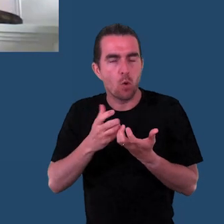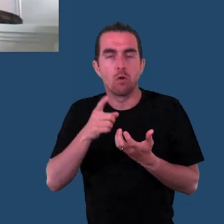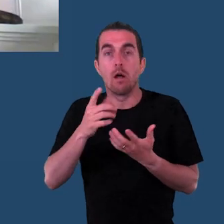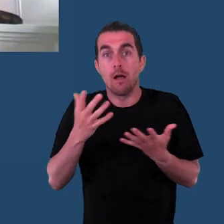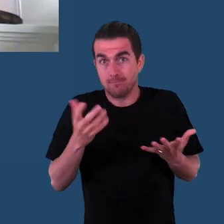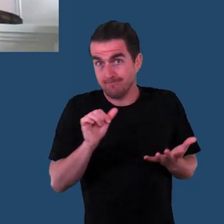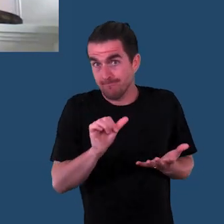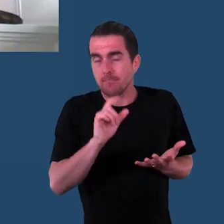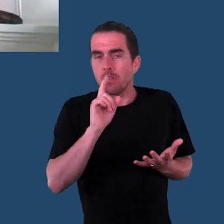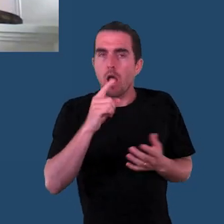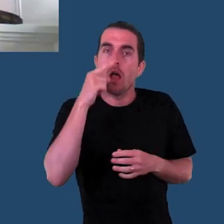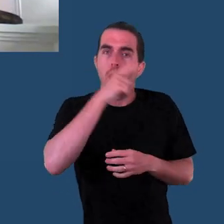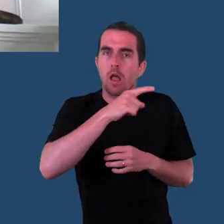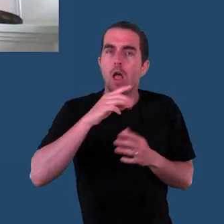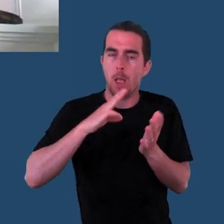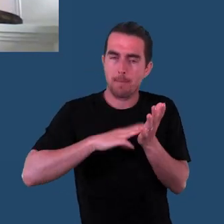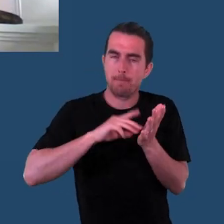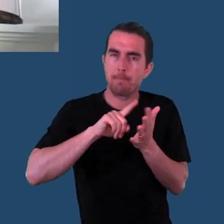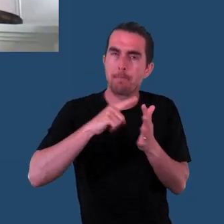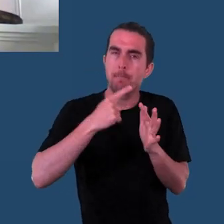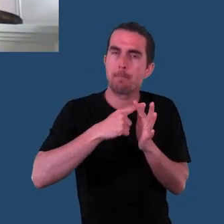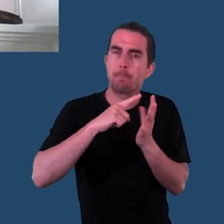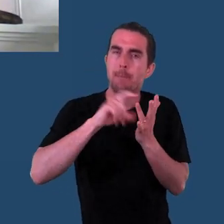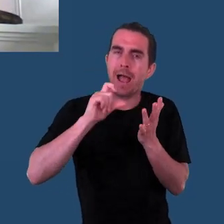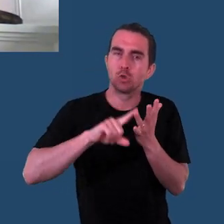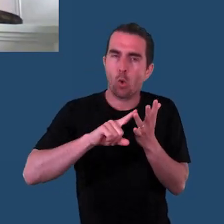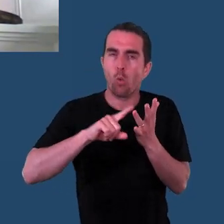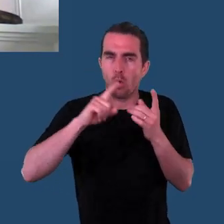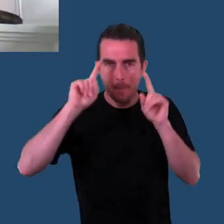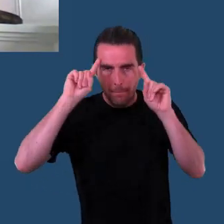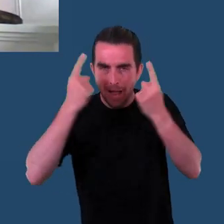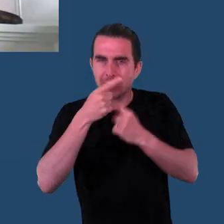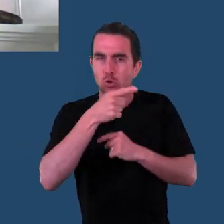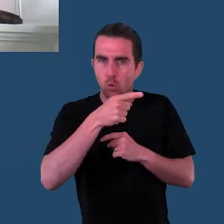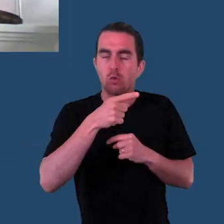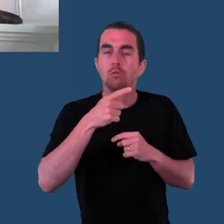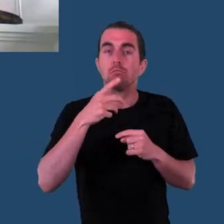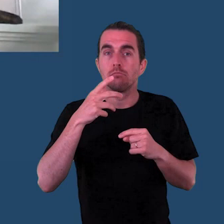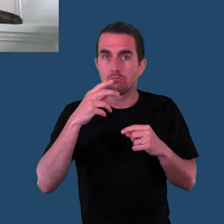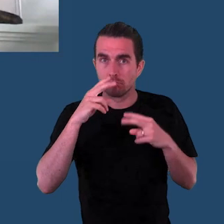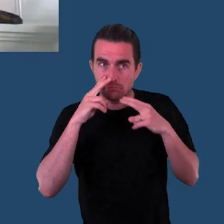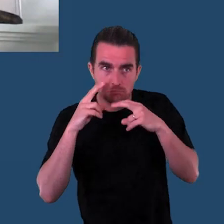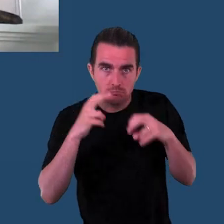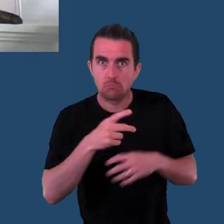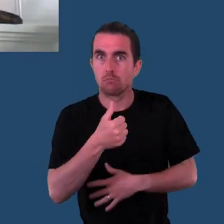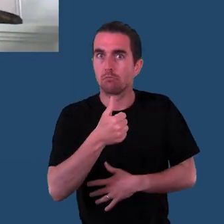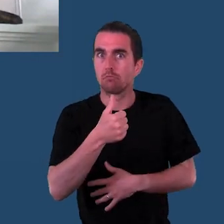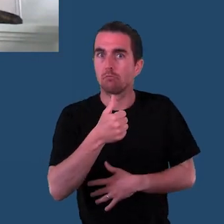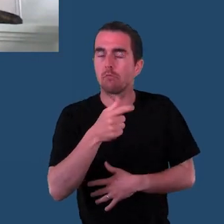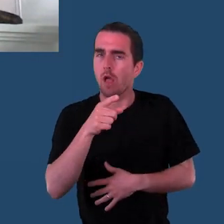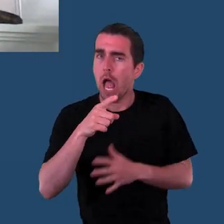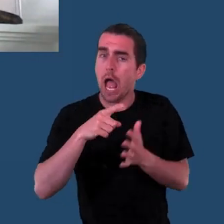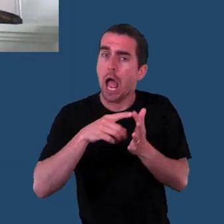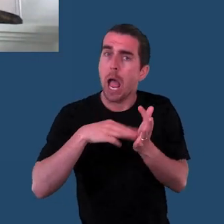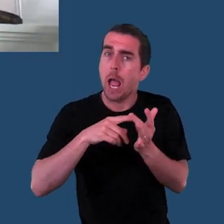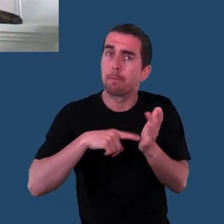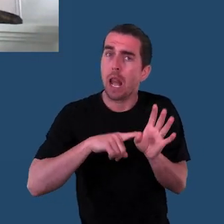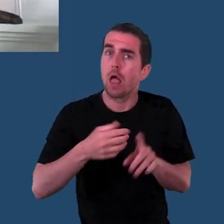but it's in Mexico. And it took scientists quite a while to find, Emily, it's an excellent question, by the way,